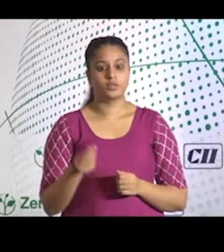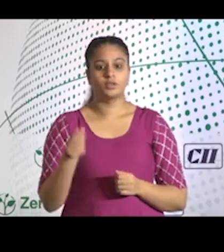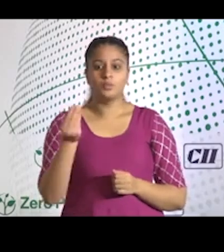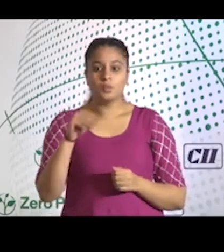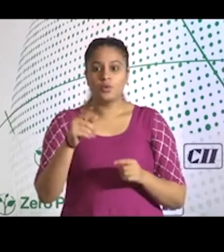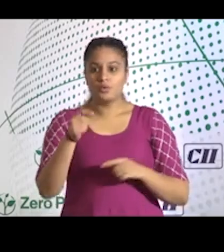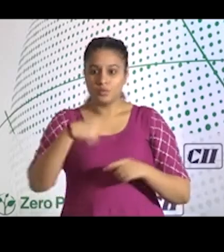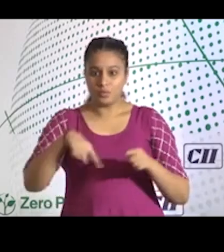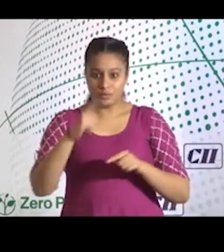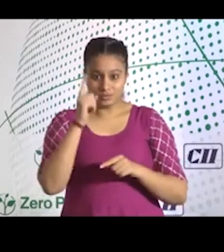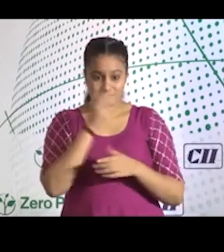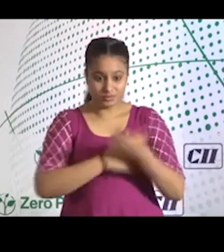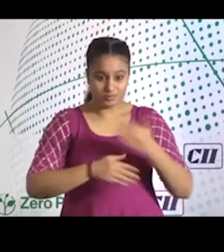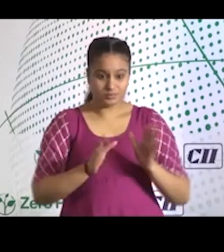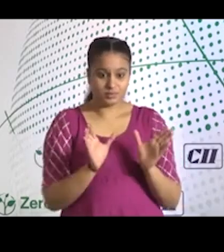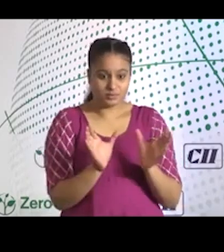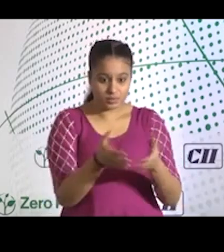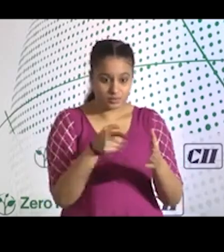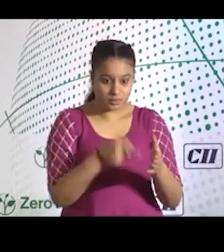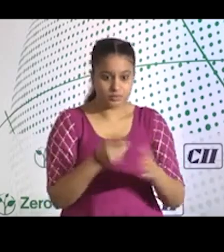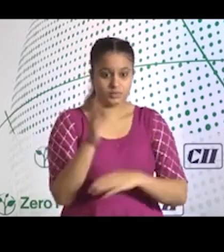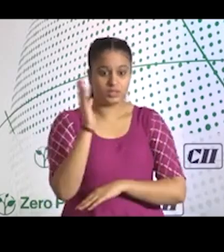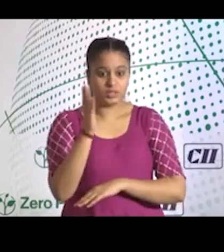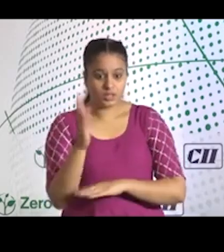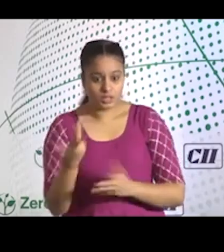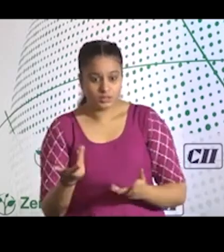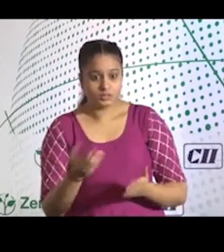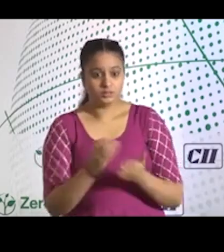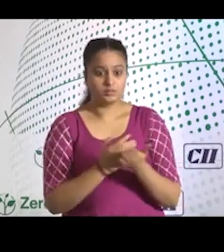We conduct sessions like Force for Biases,